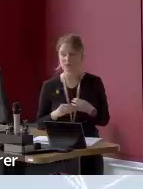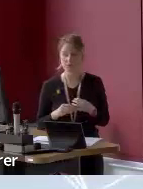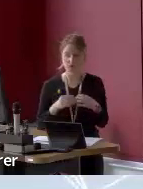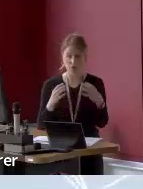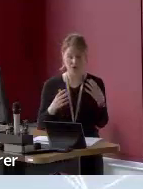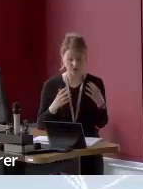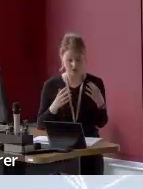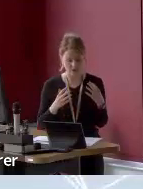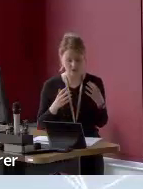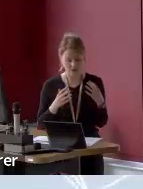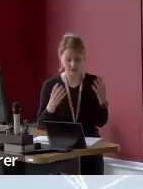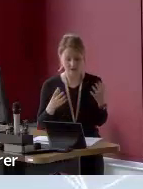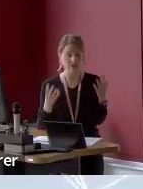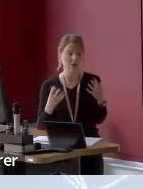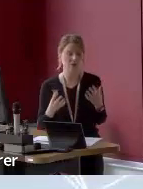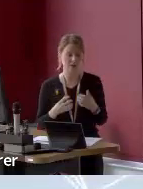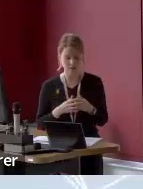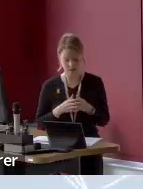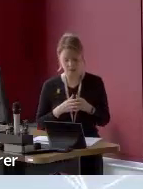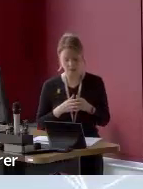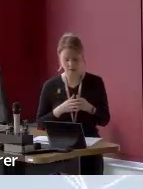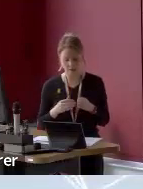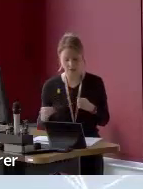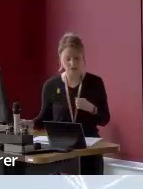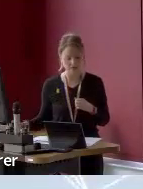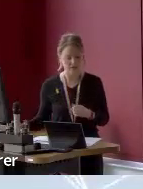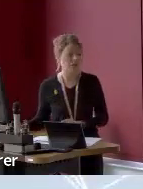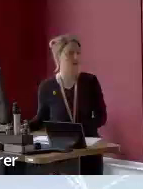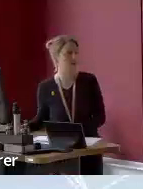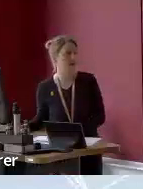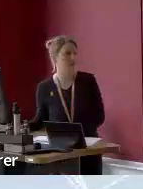voices to this arena and encourage people to think about attitudes and values around